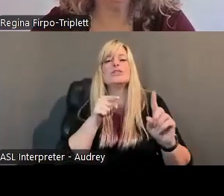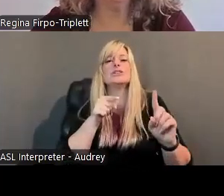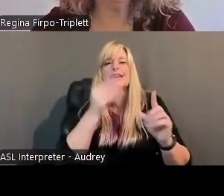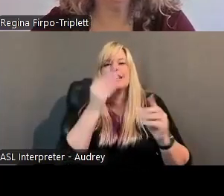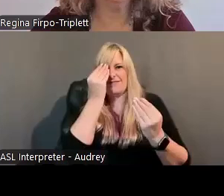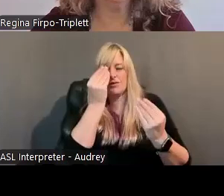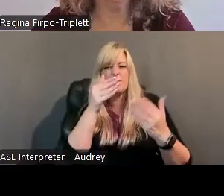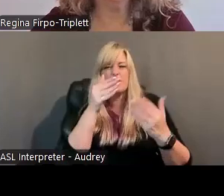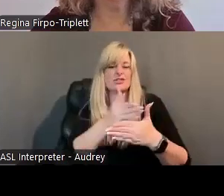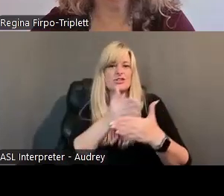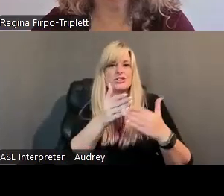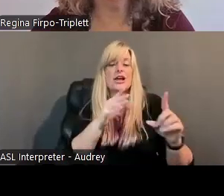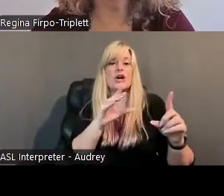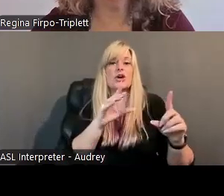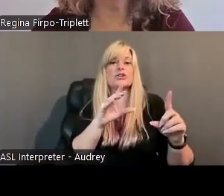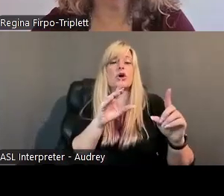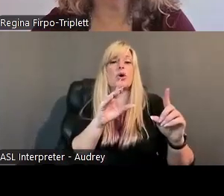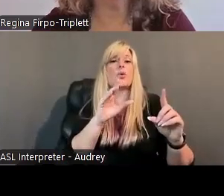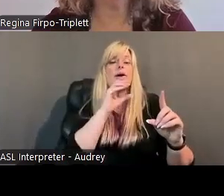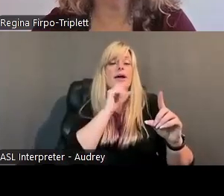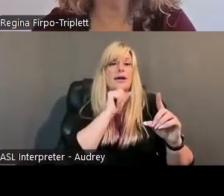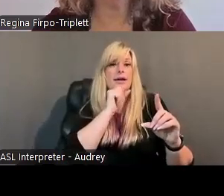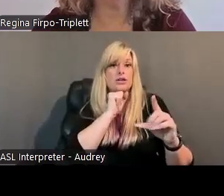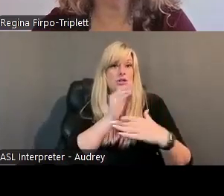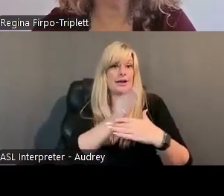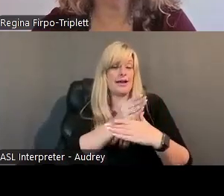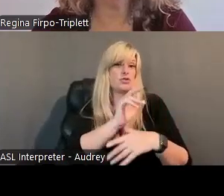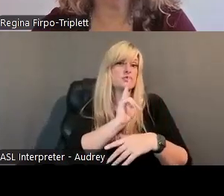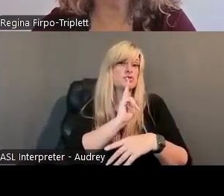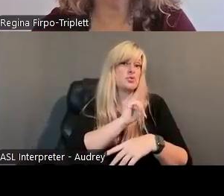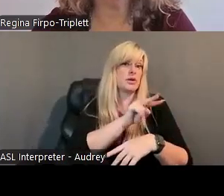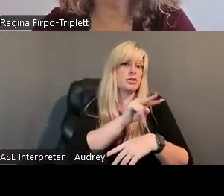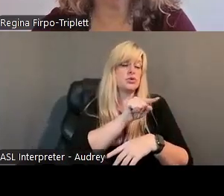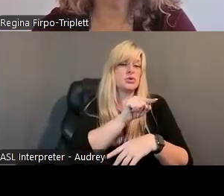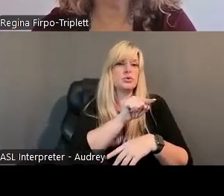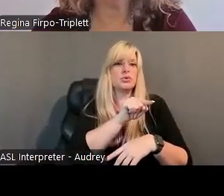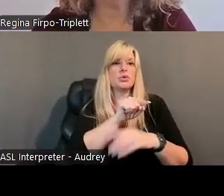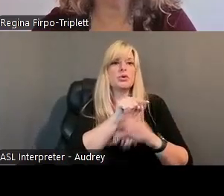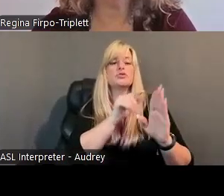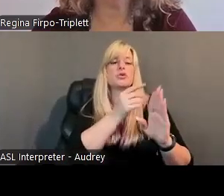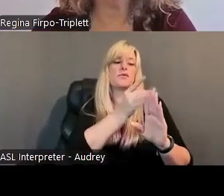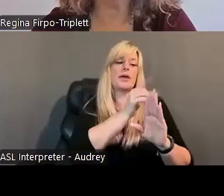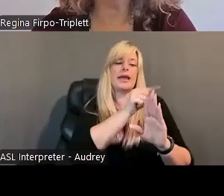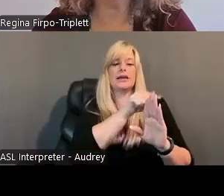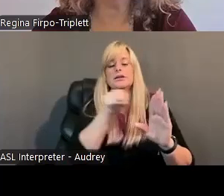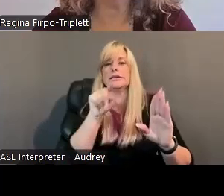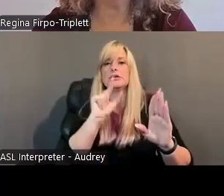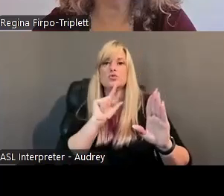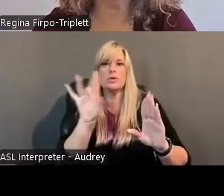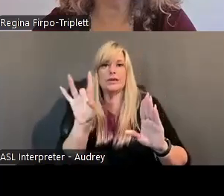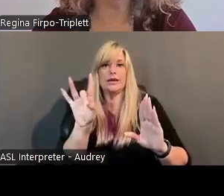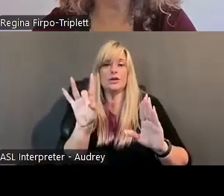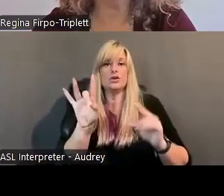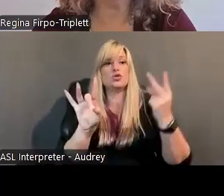Our average age was 22, ranging from 18 to 28. We had two thirds that were professionally diagnosed